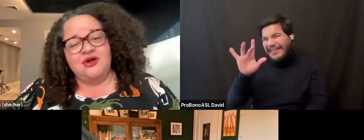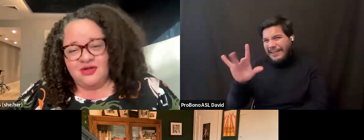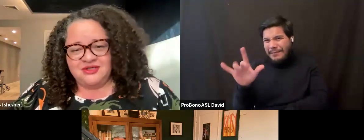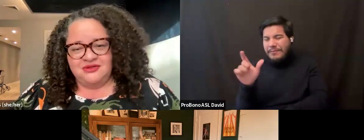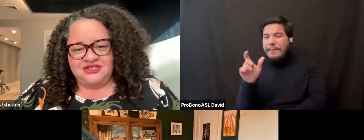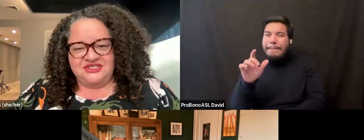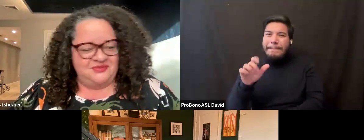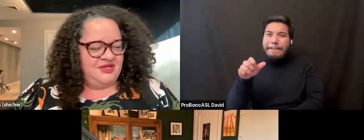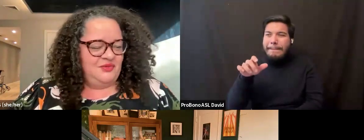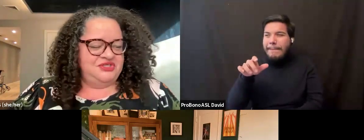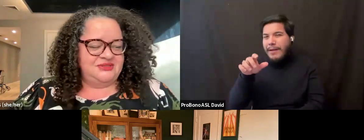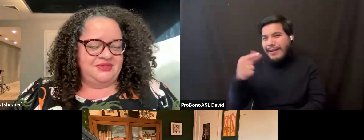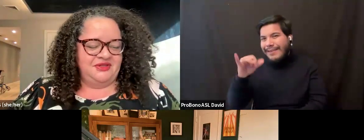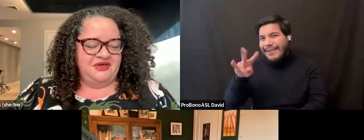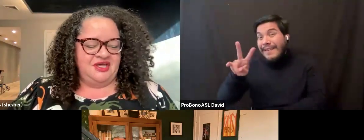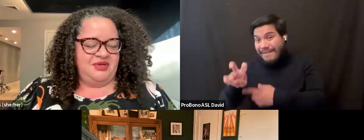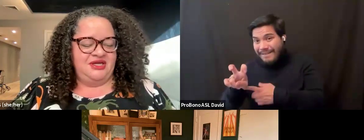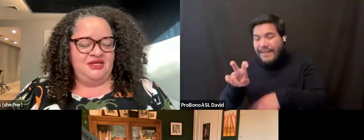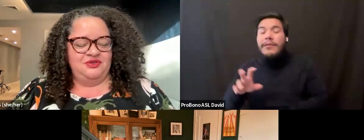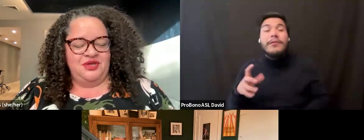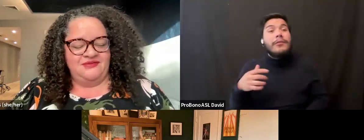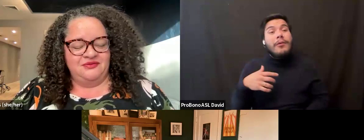We are also launching something which is a month long campaign in which we have